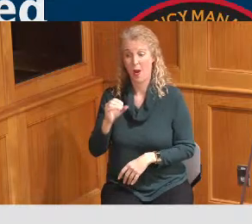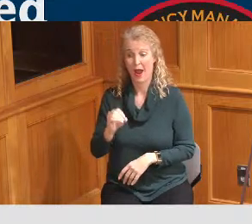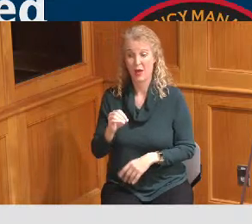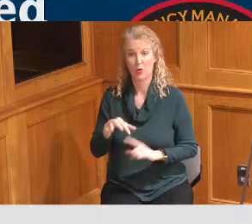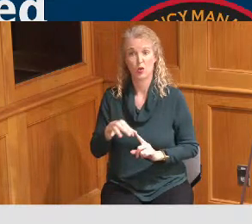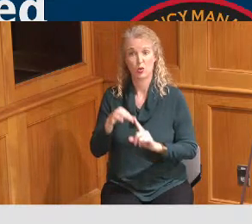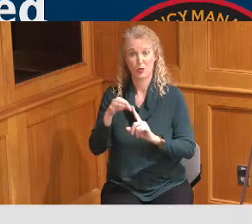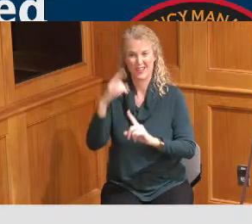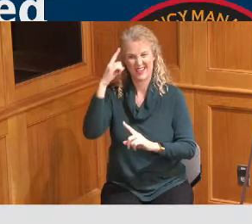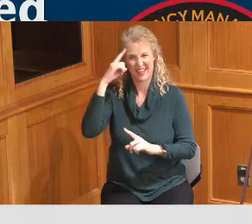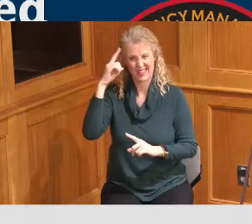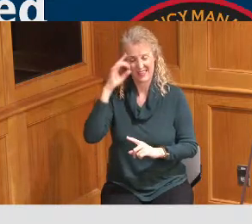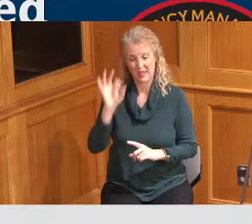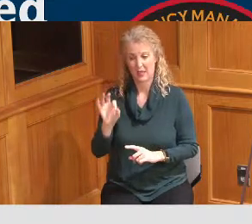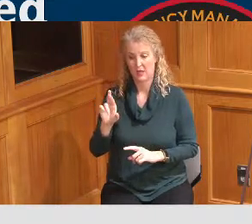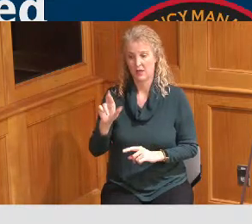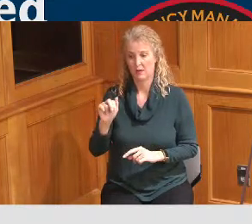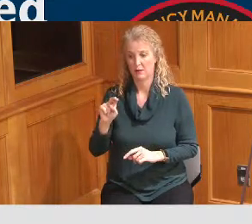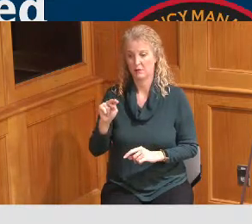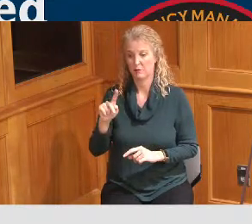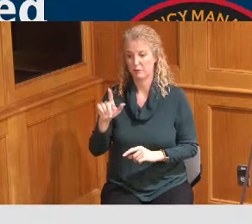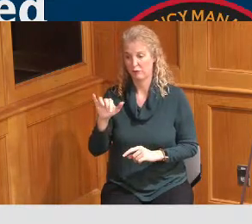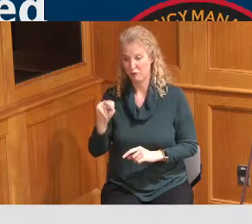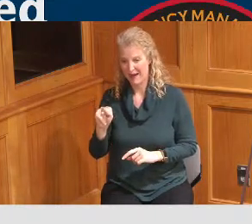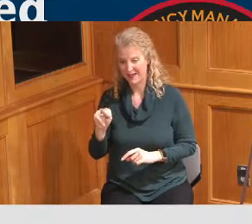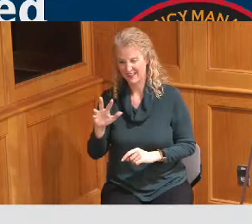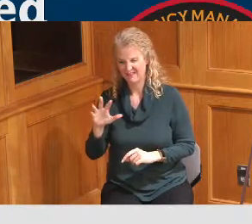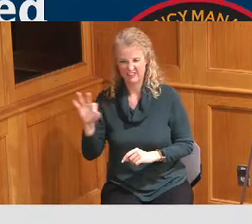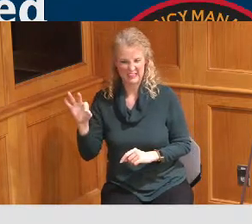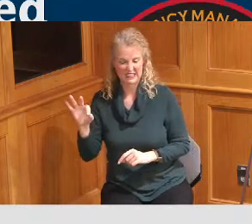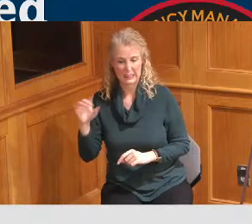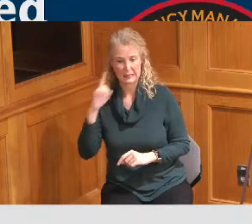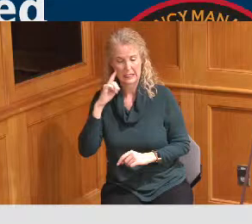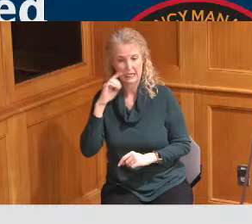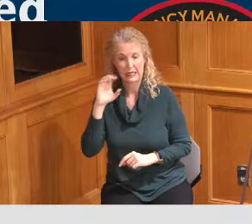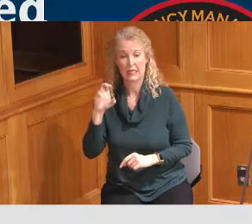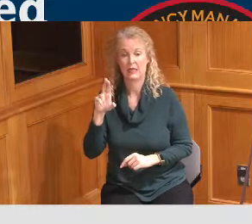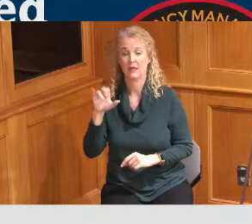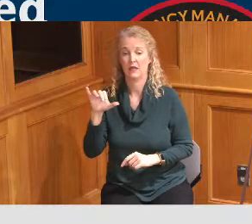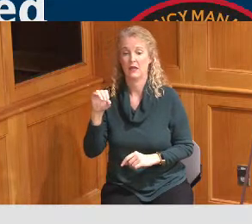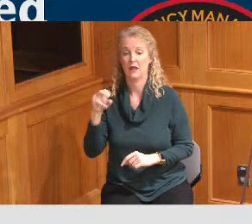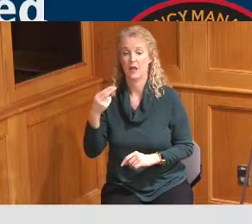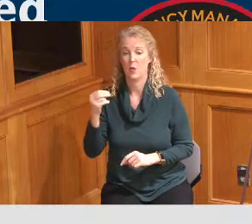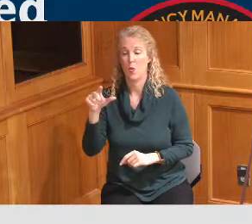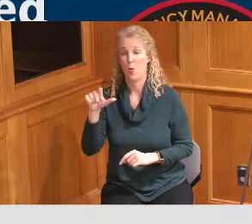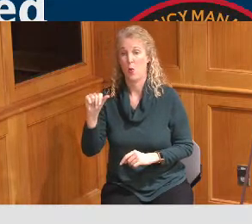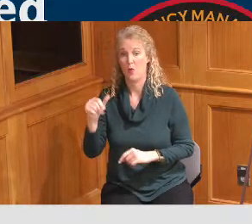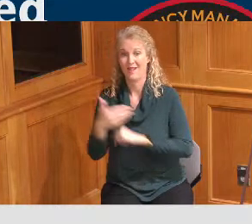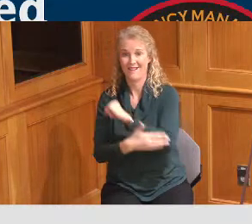50s something and then kyoga goes even a more so it's very complicated we identify the eocc